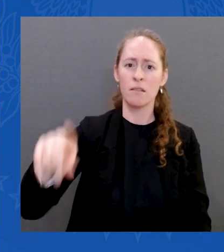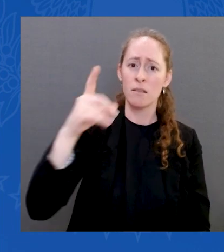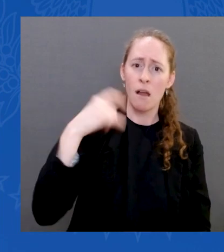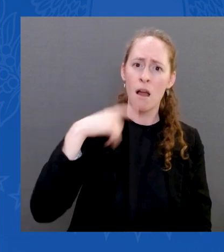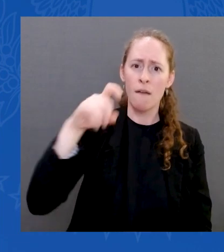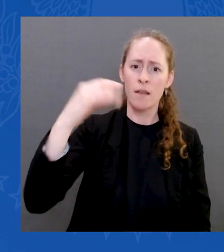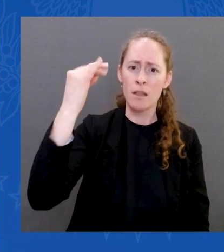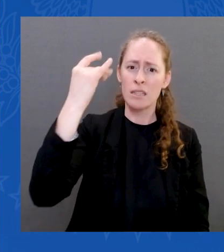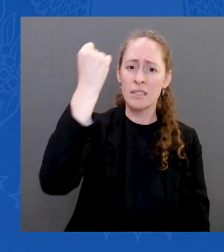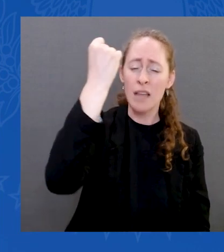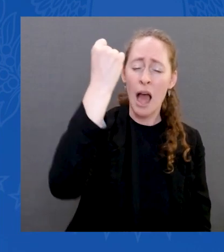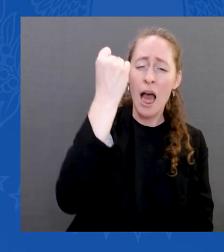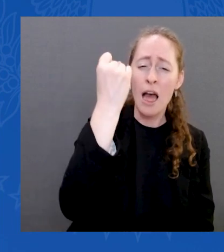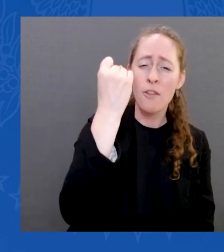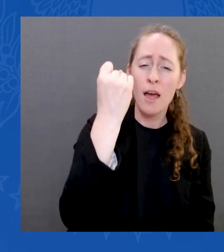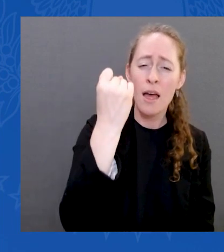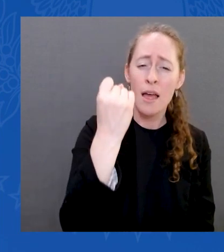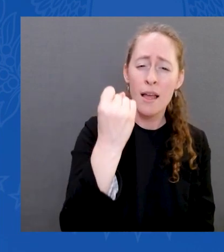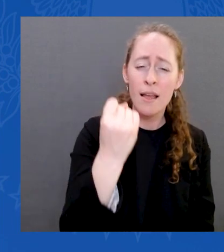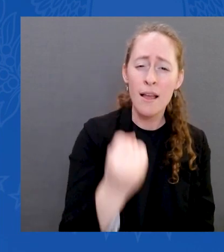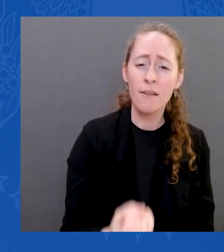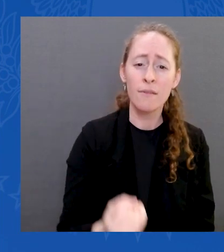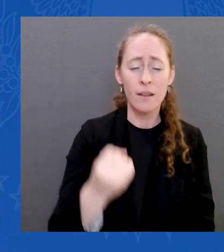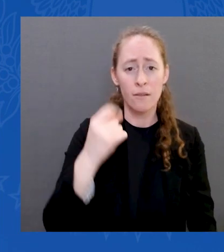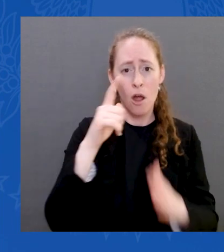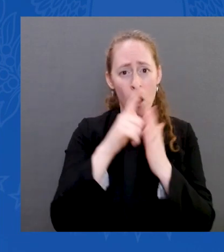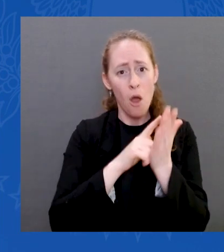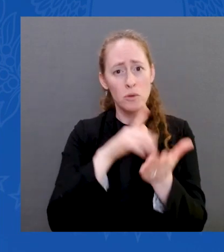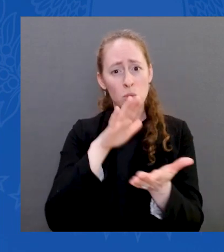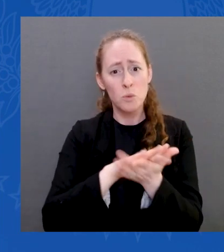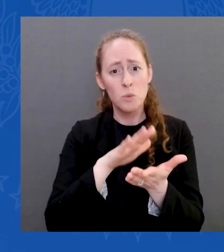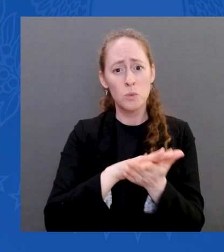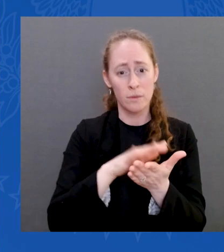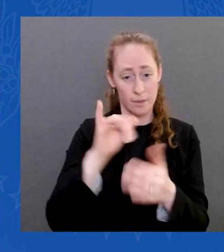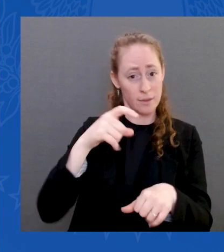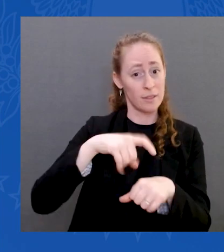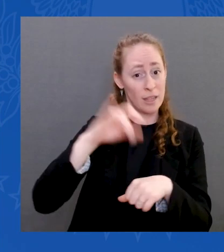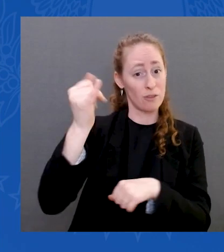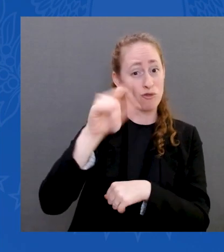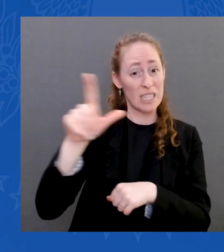I would prepare -- Jill will tell you -- three to four hours every single -- before every class.